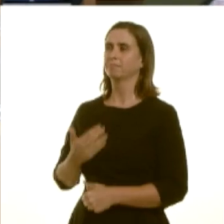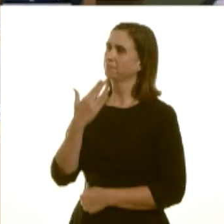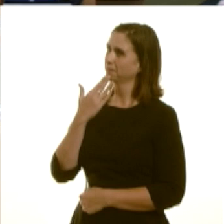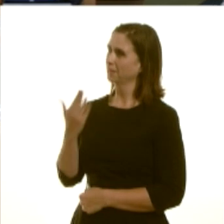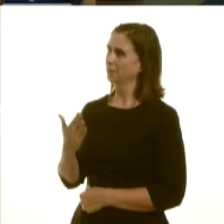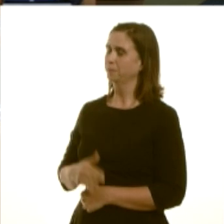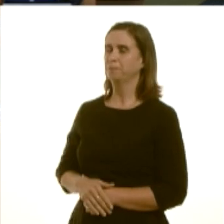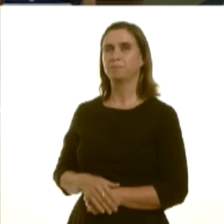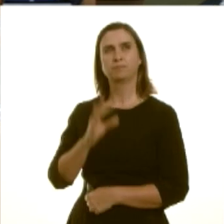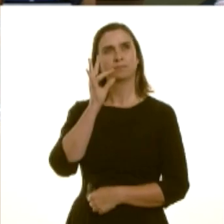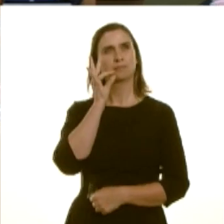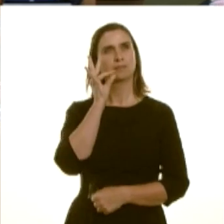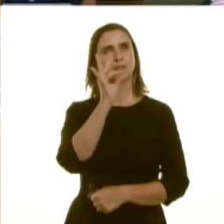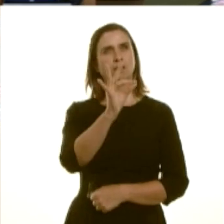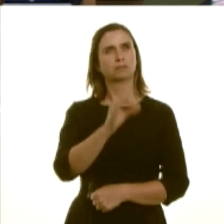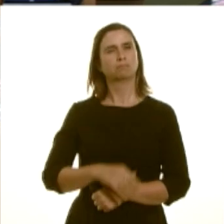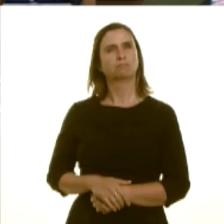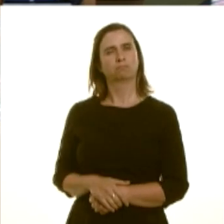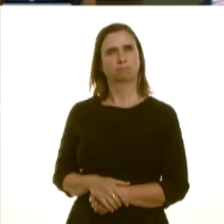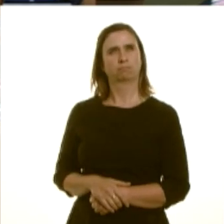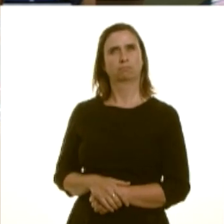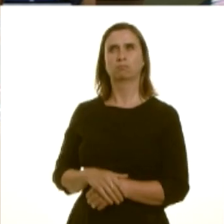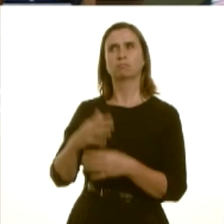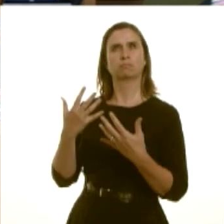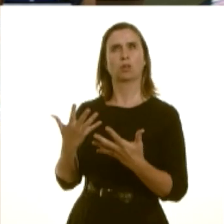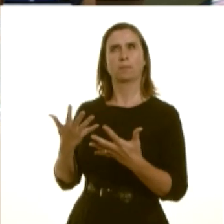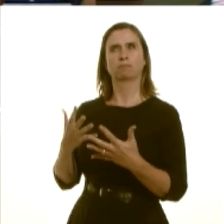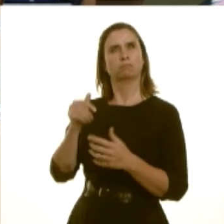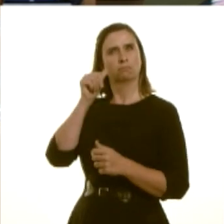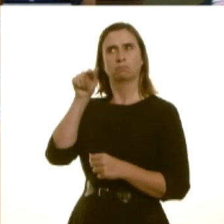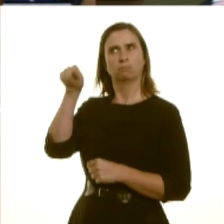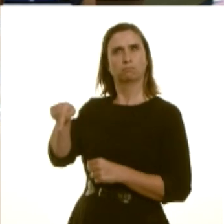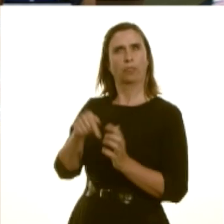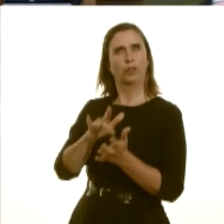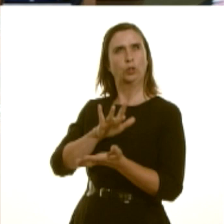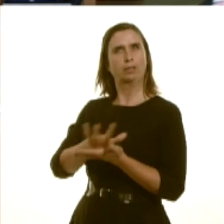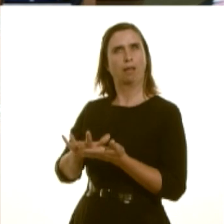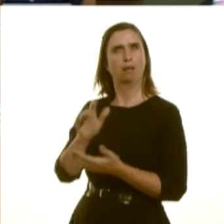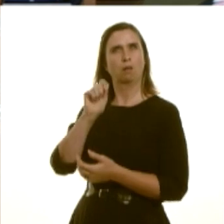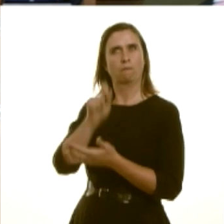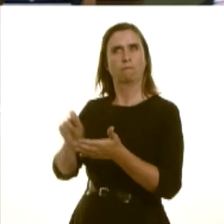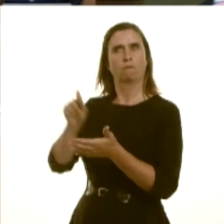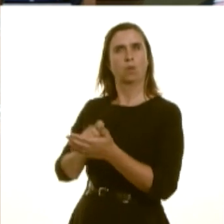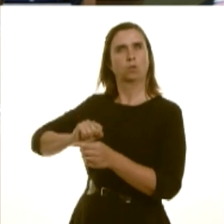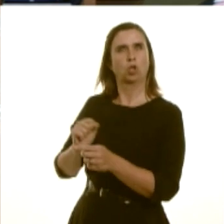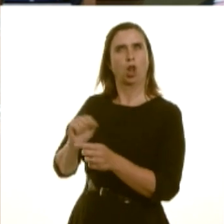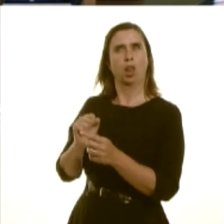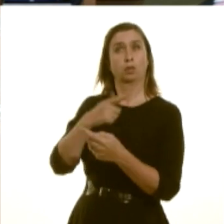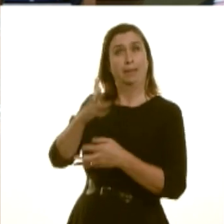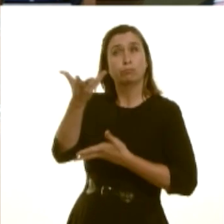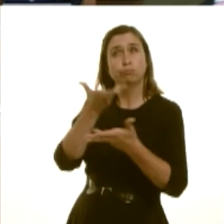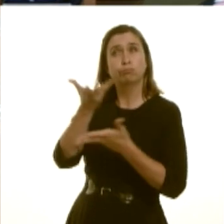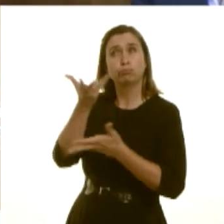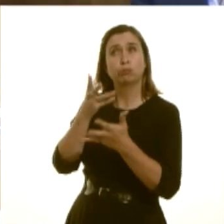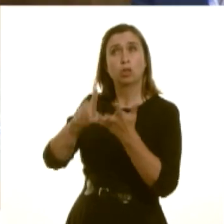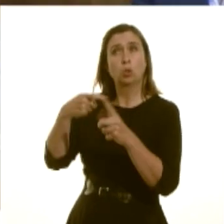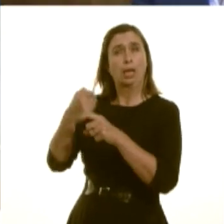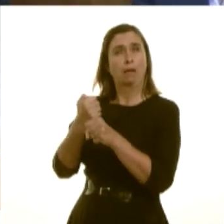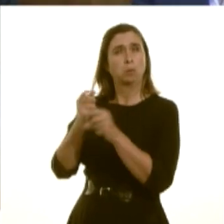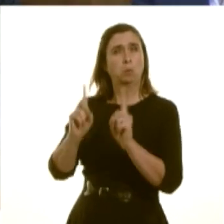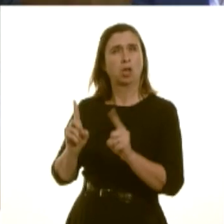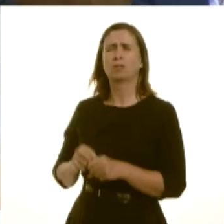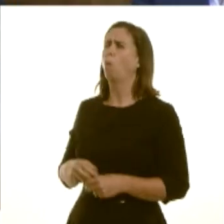Carwyn Jones: Many, many discussions. Over the past few years, I have called repeatedly